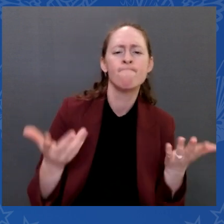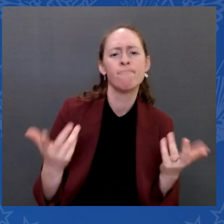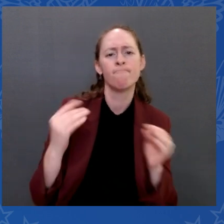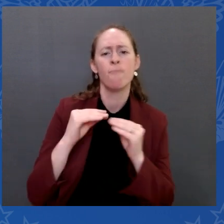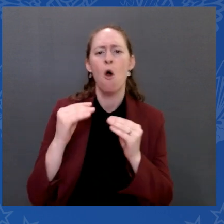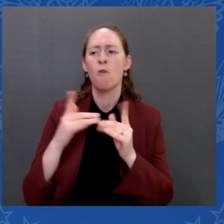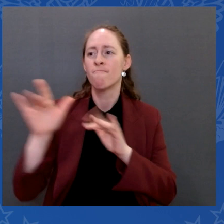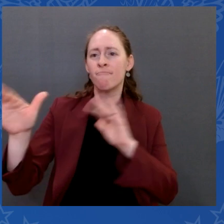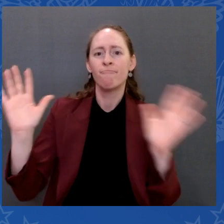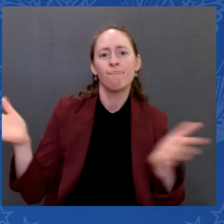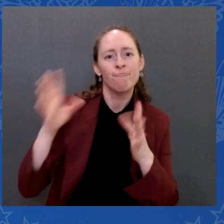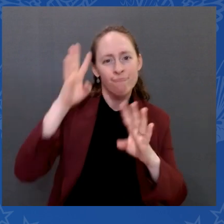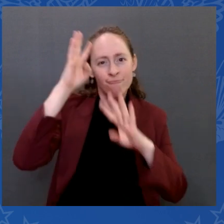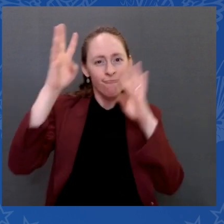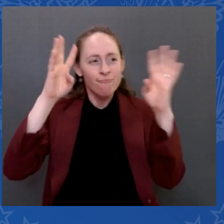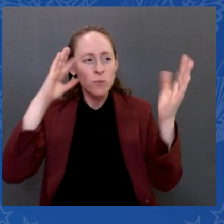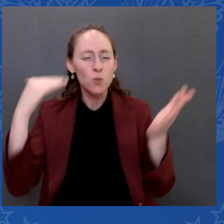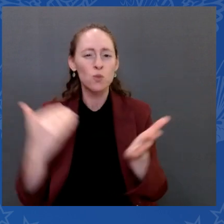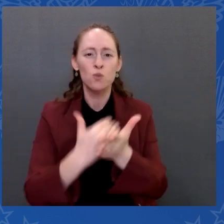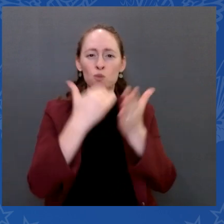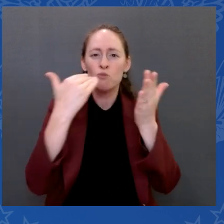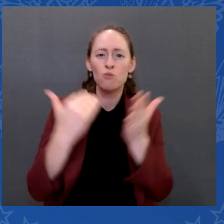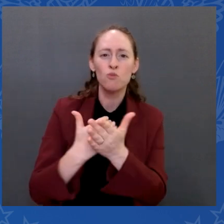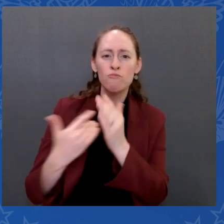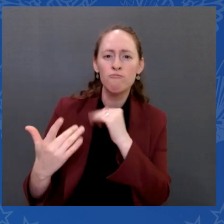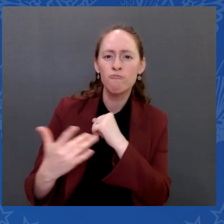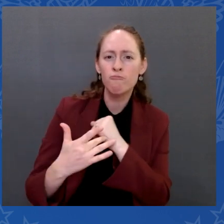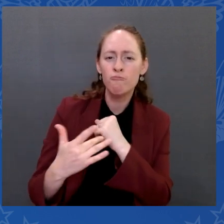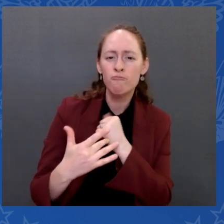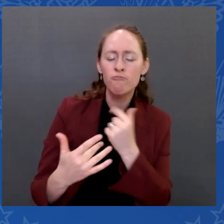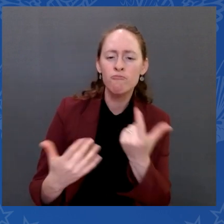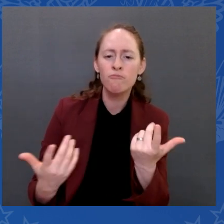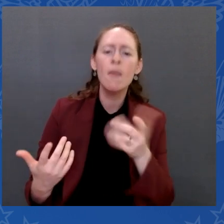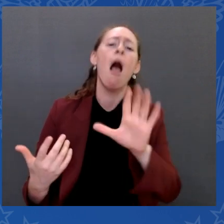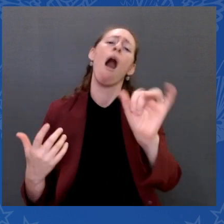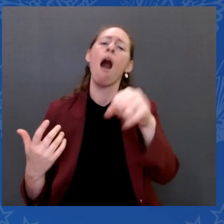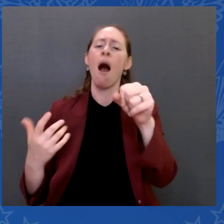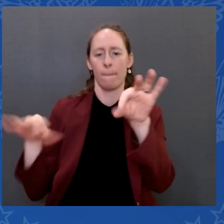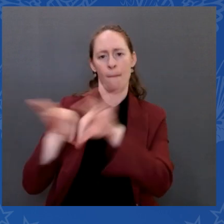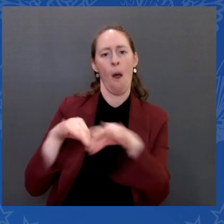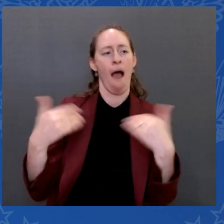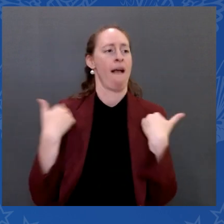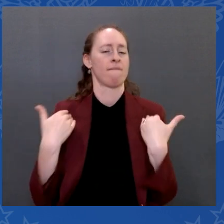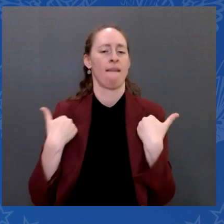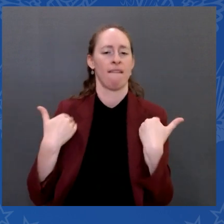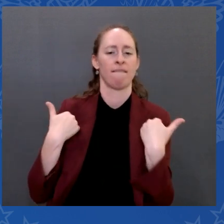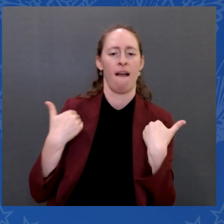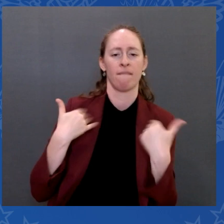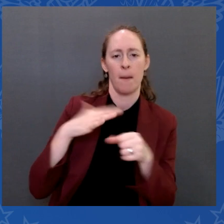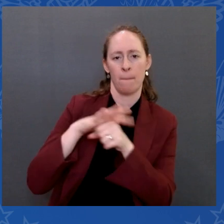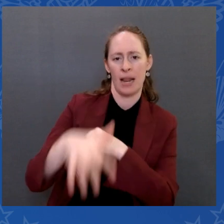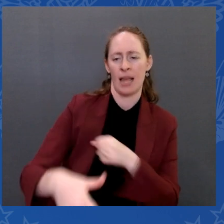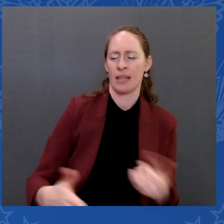But tell me -- talk to me a little bit more about how this ensures the systems stay on the leading edge.